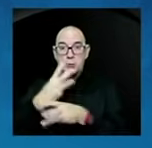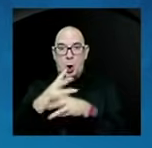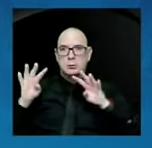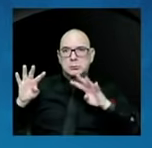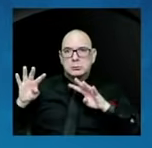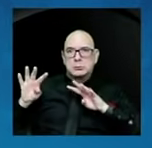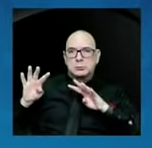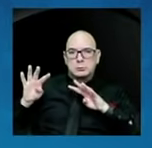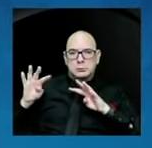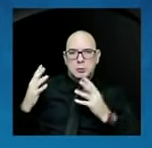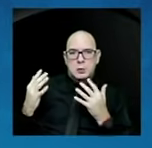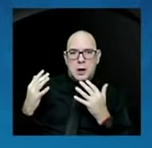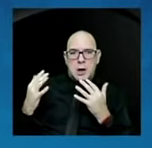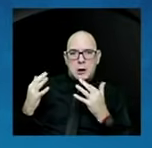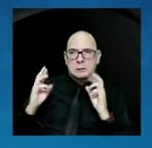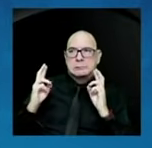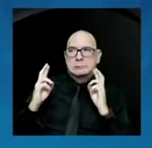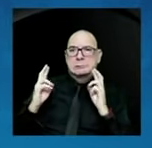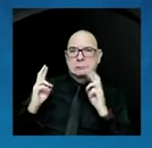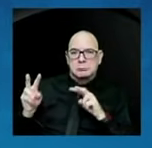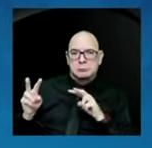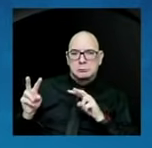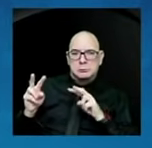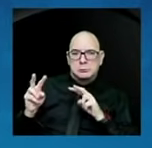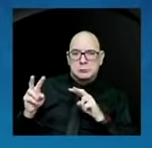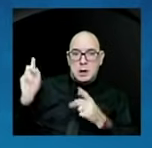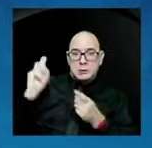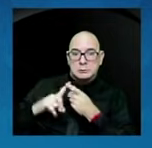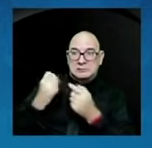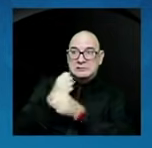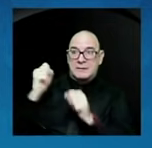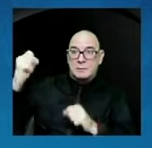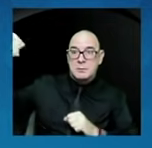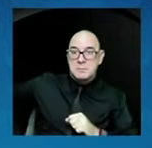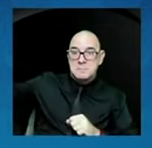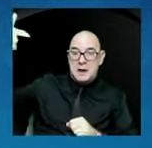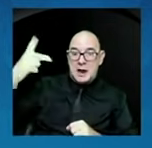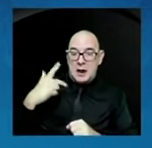MINUTES. BUZZ THE WORLD WAITED WITH